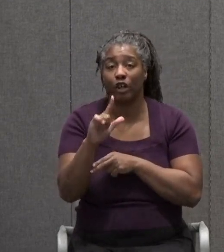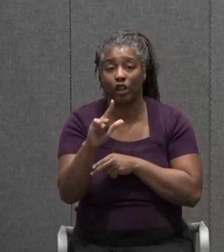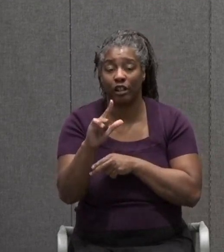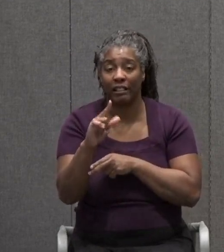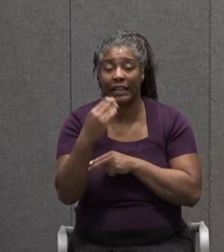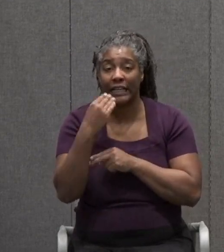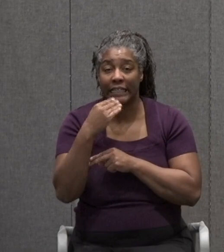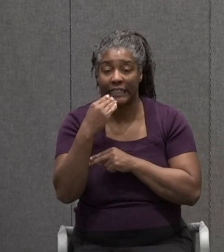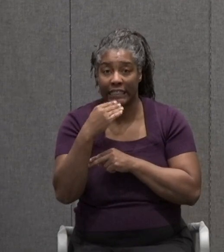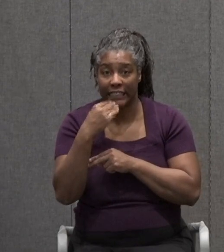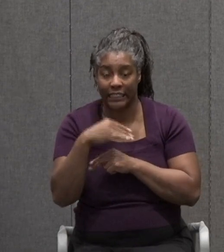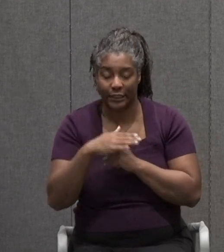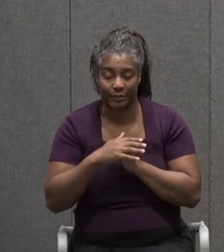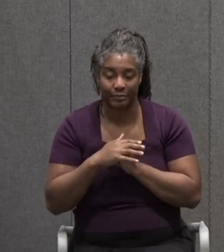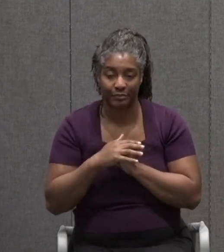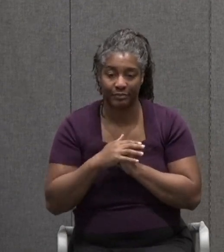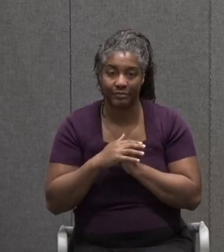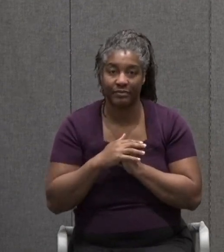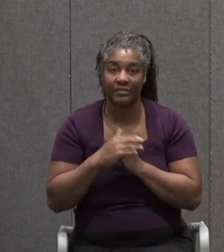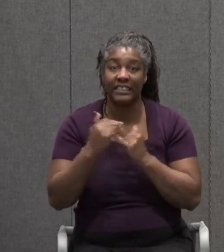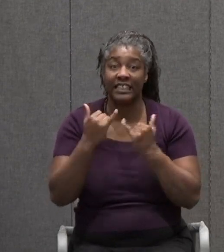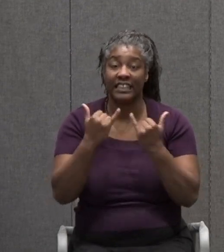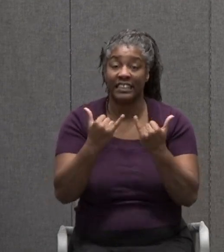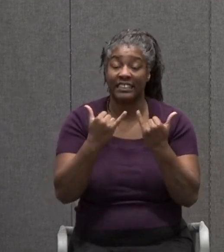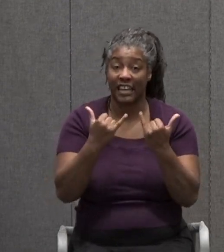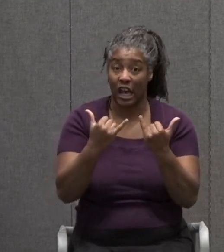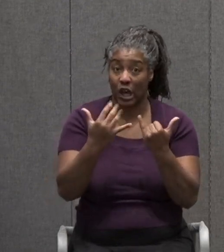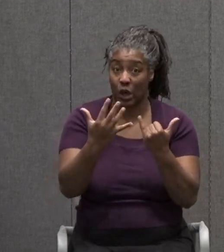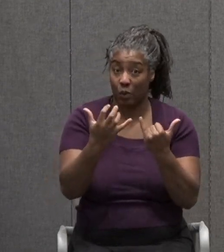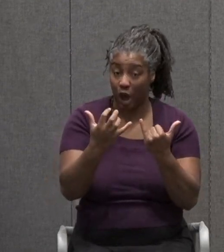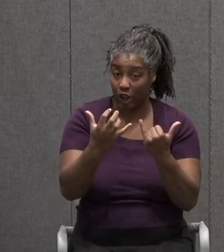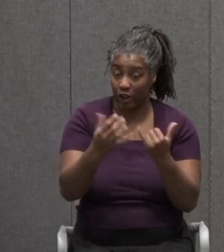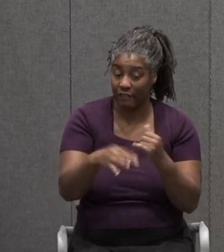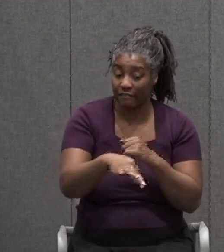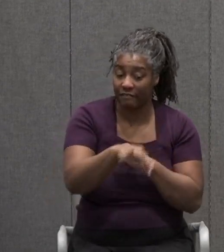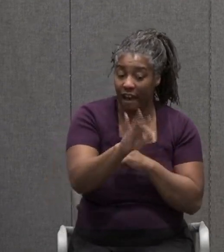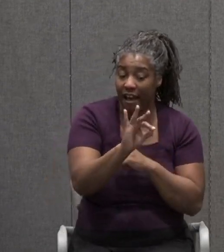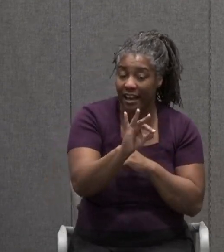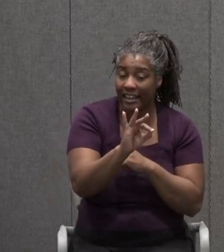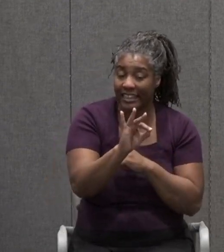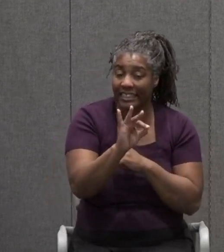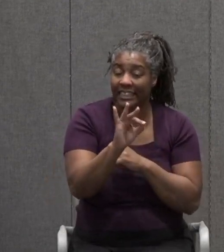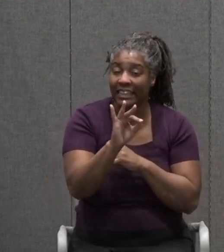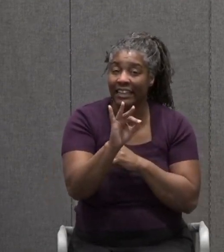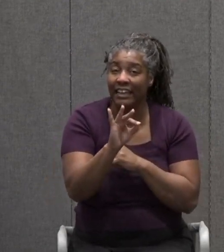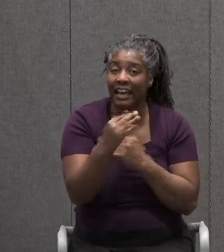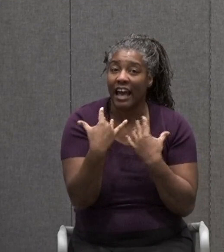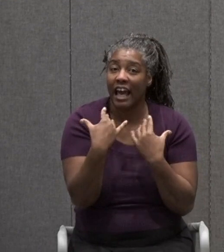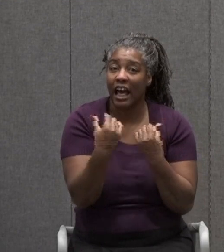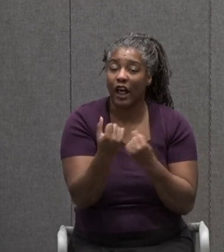is go and get yourself a healthy snack. I would prefer it be healthy,